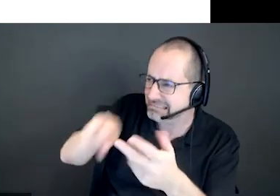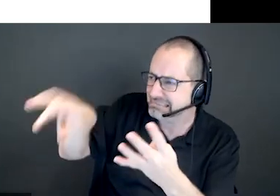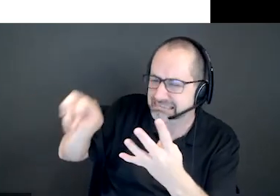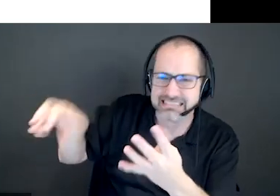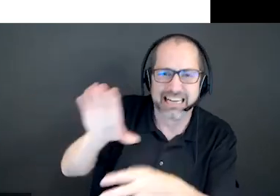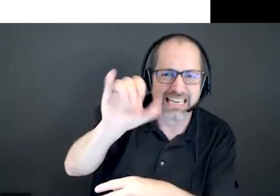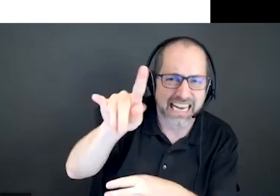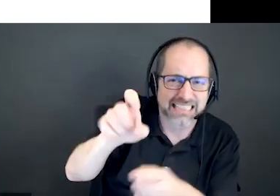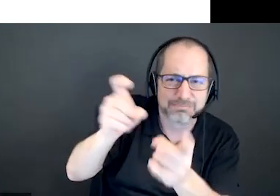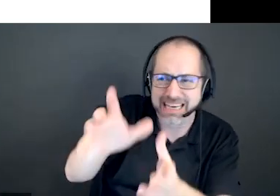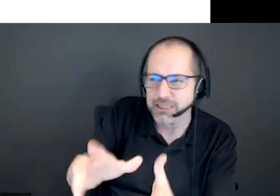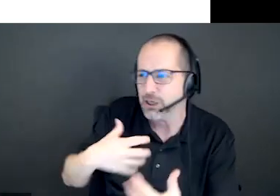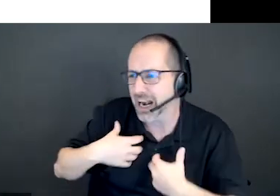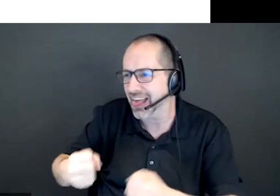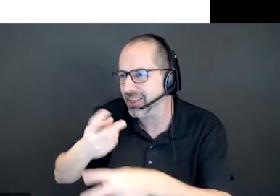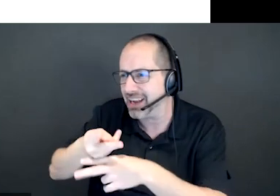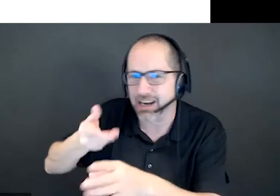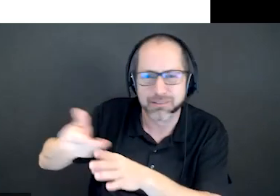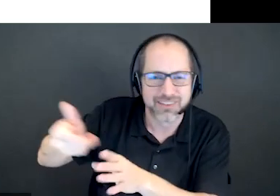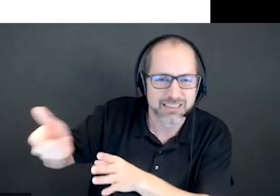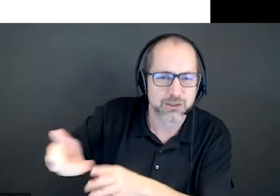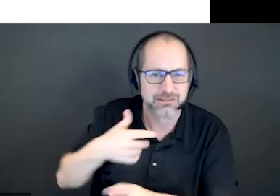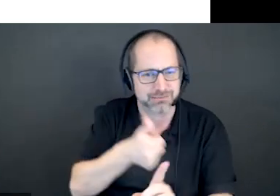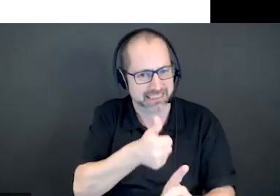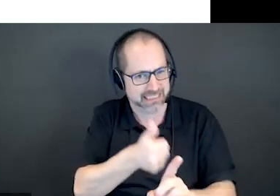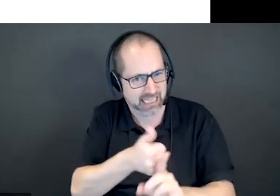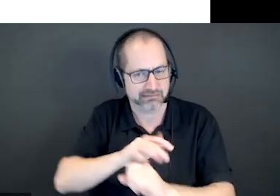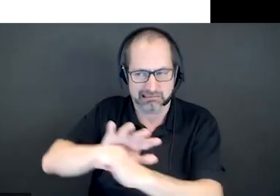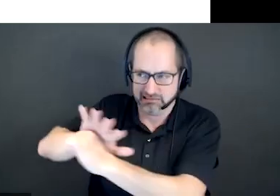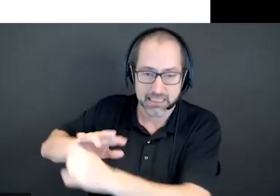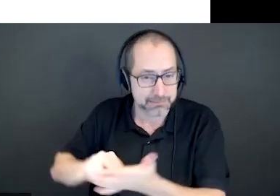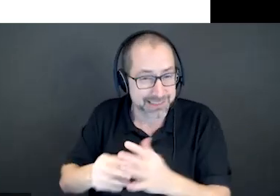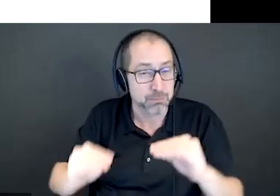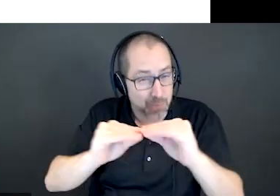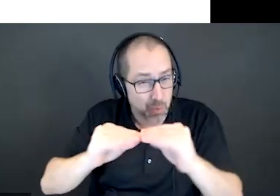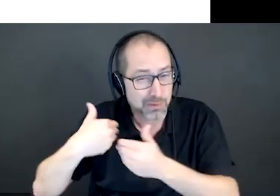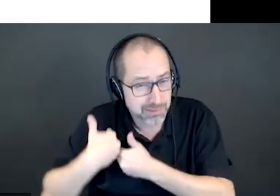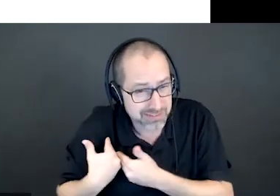care professionals this kind of self-advocacy was increasing their own burden of care. So as